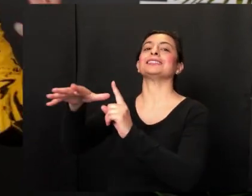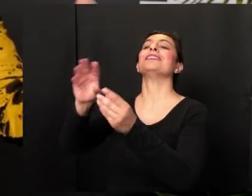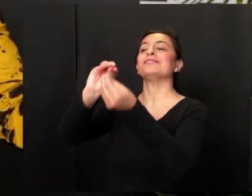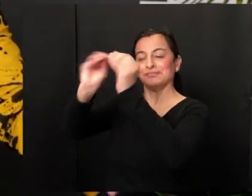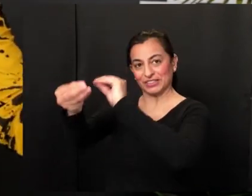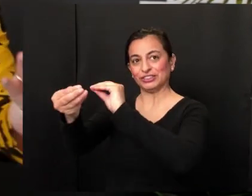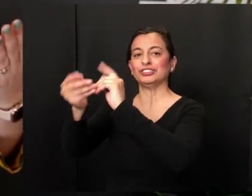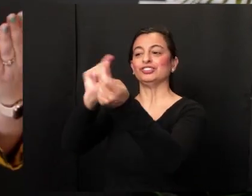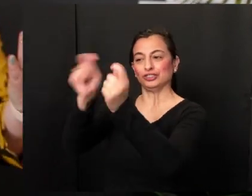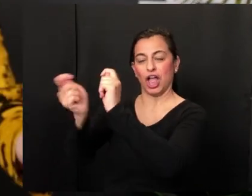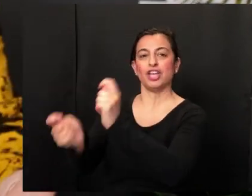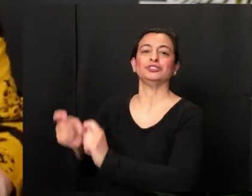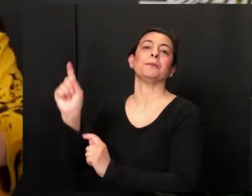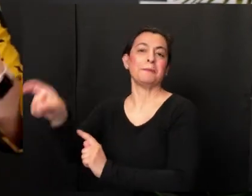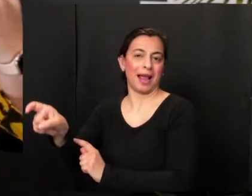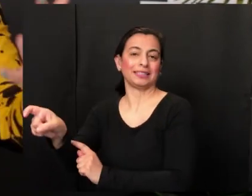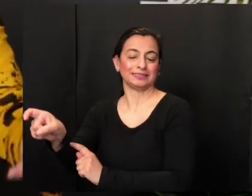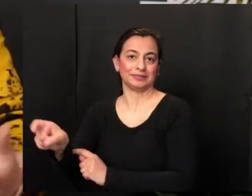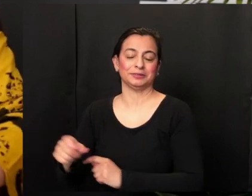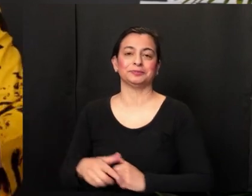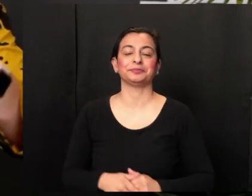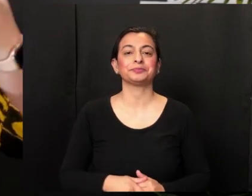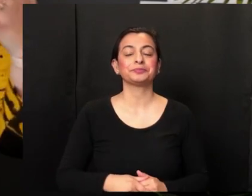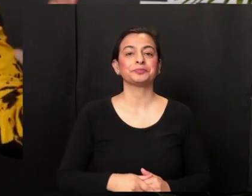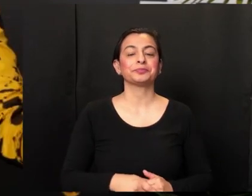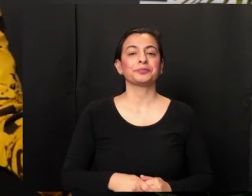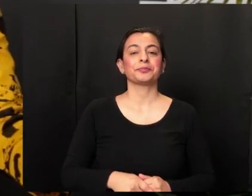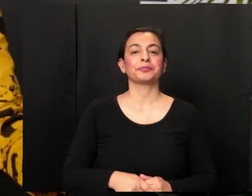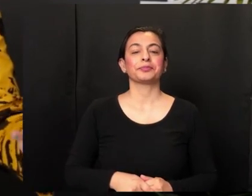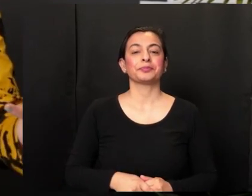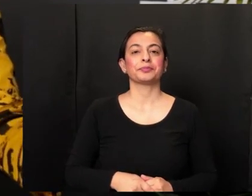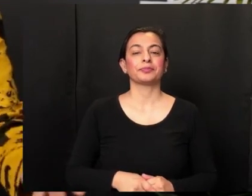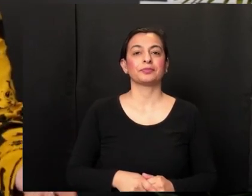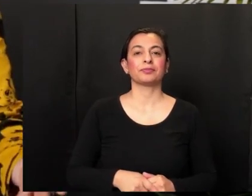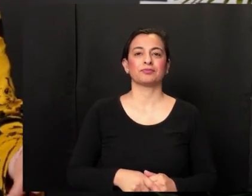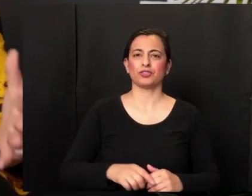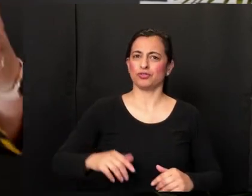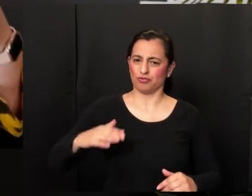Having access to ramps, sign language interpreters and all these things that I’ve mentioned,